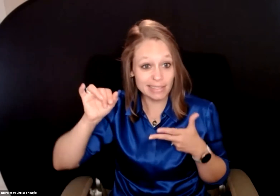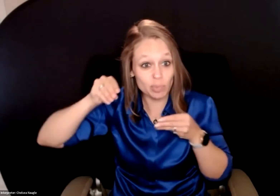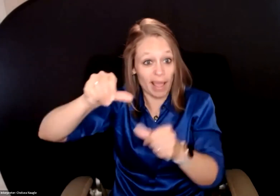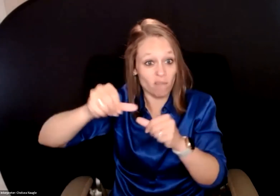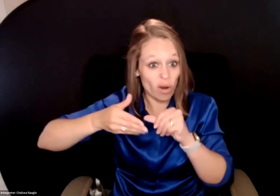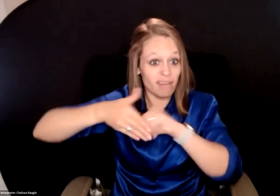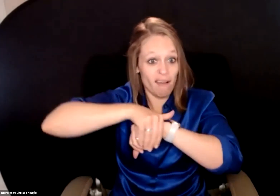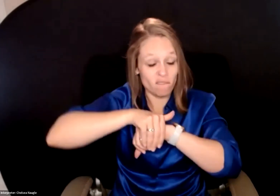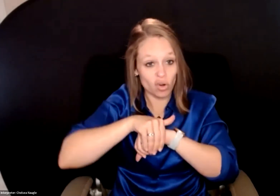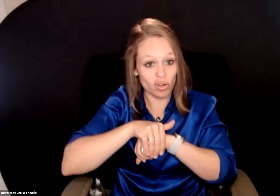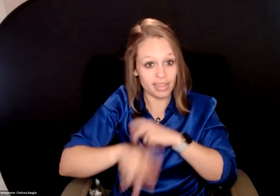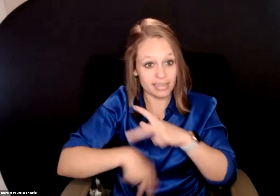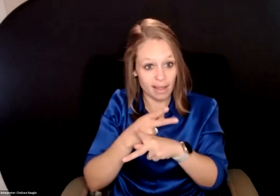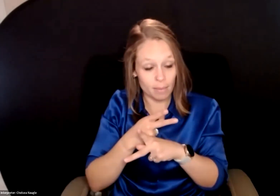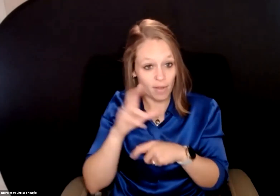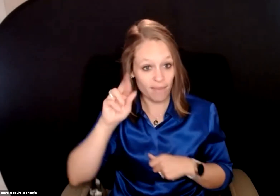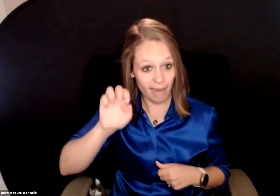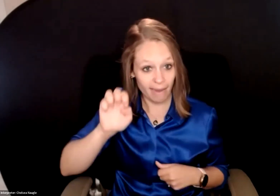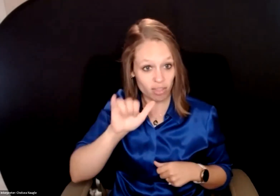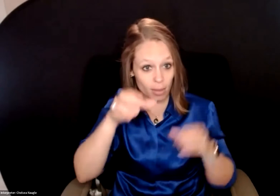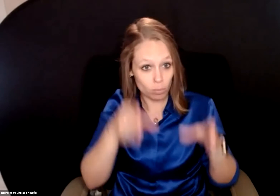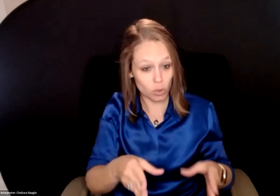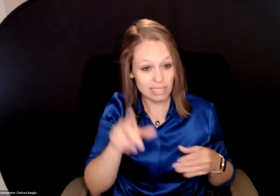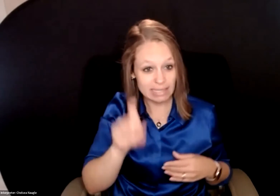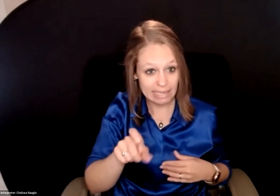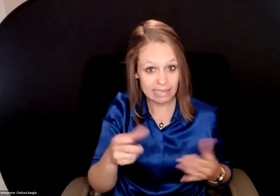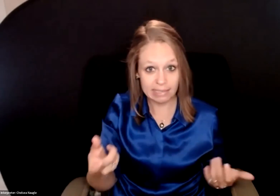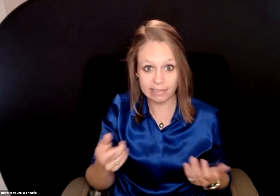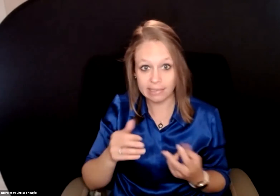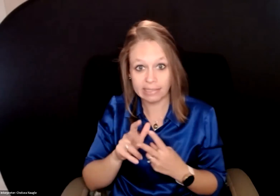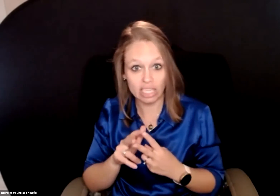Whether they need to enter an outpatient program or they need a residential treatment program.